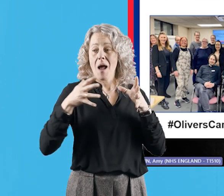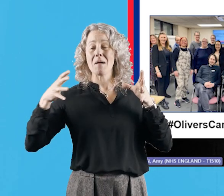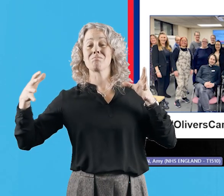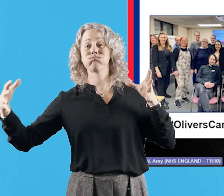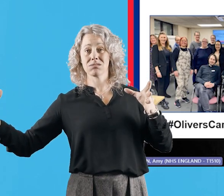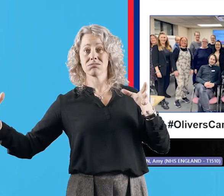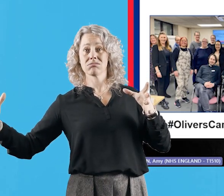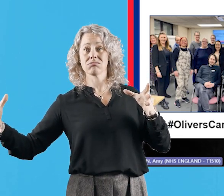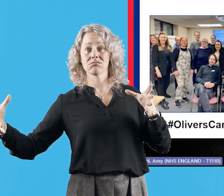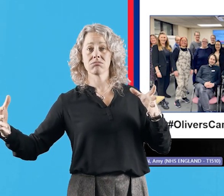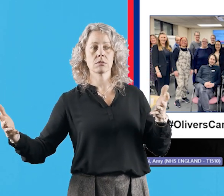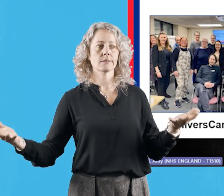we've got some massive ones